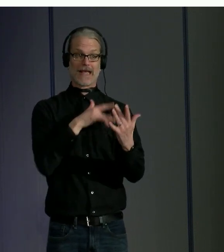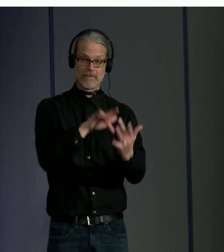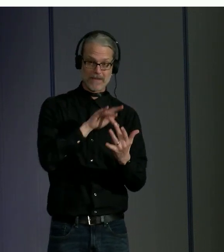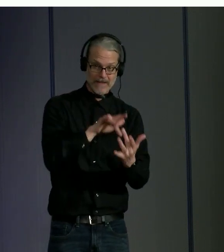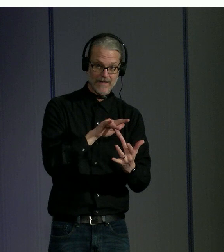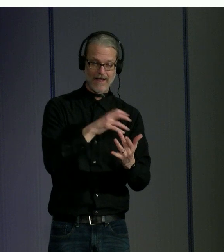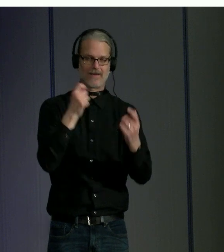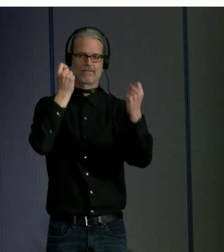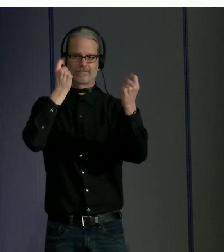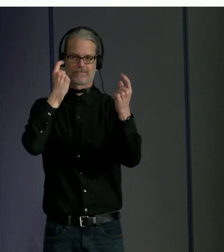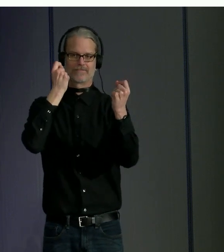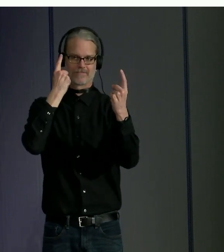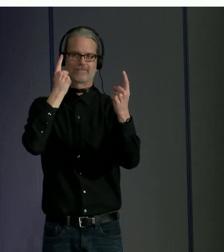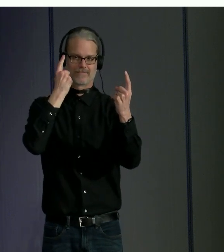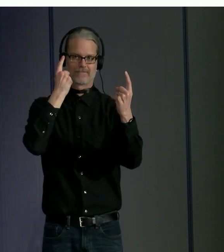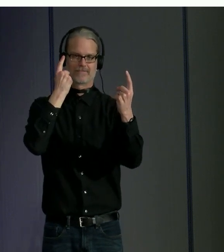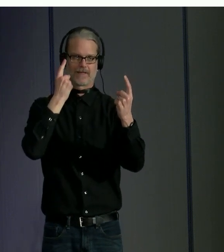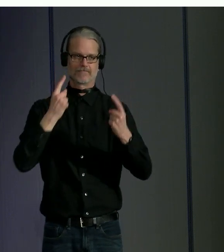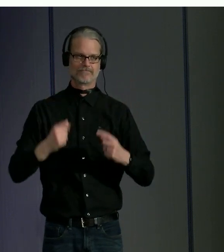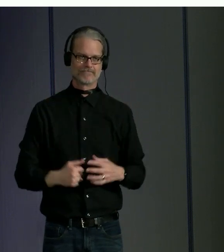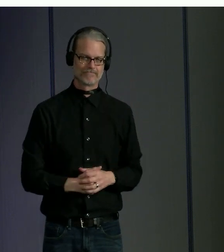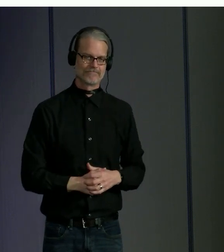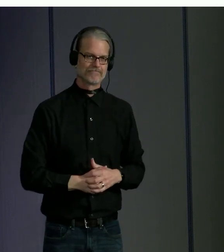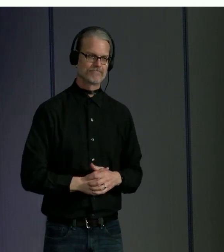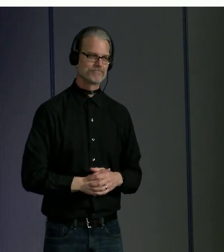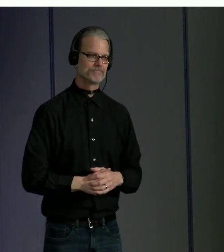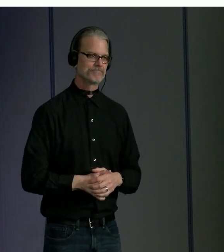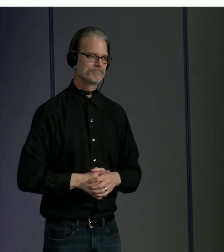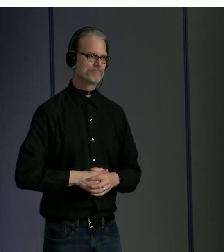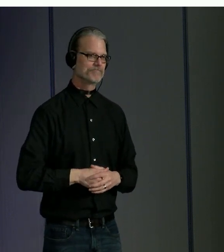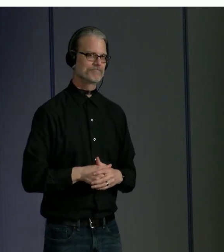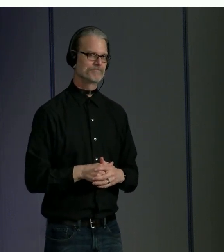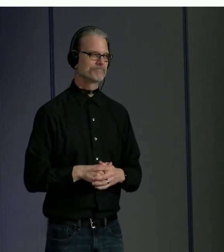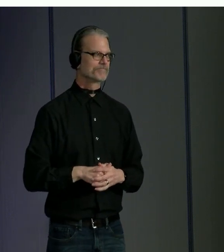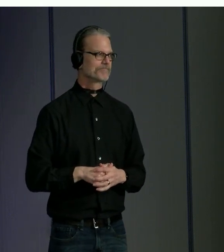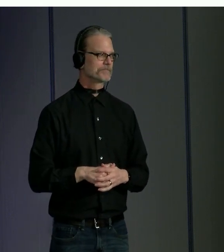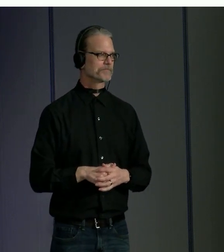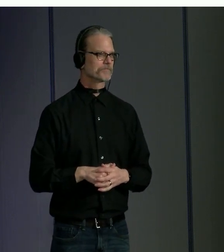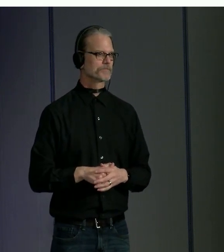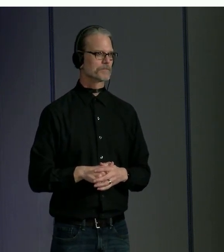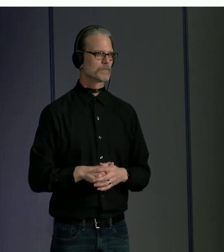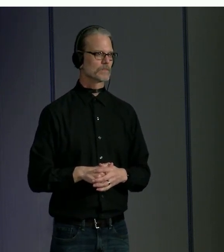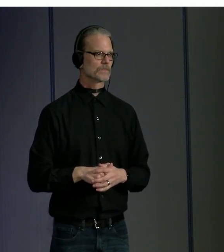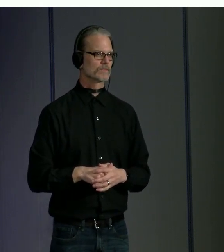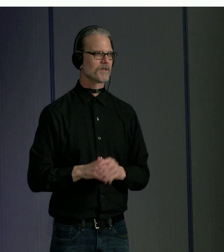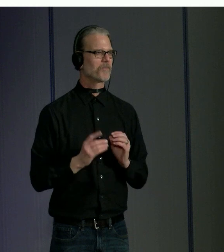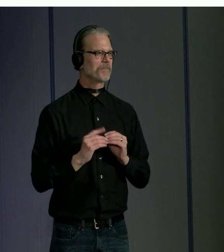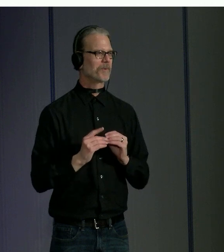and understanding. One more.